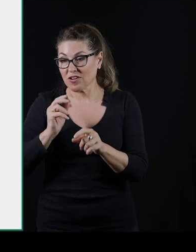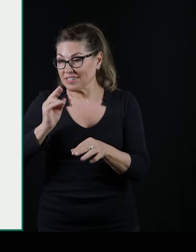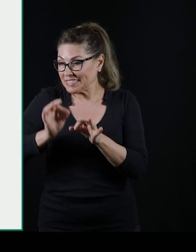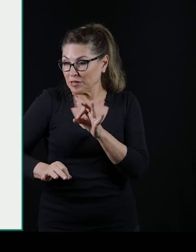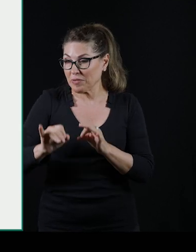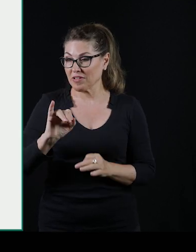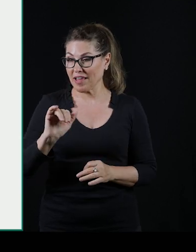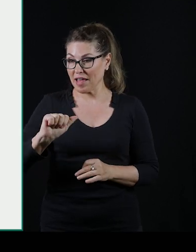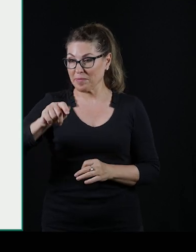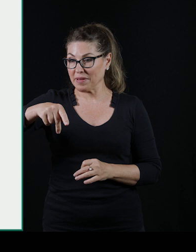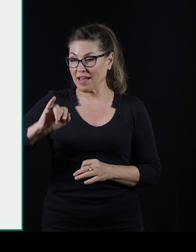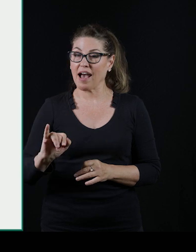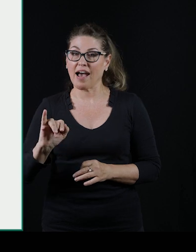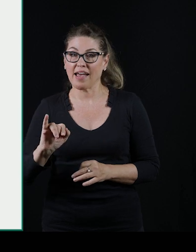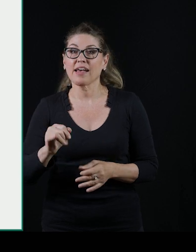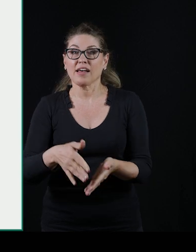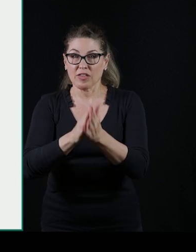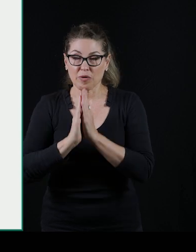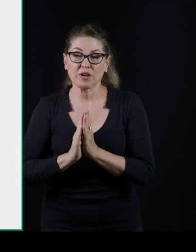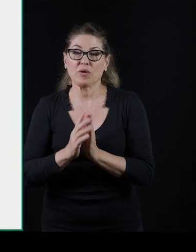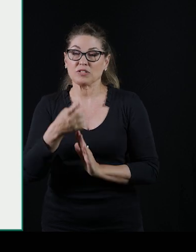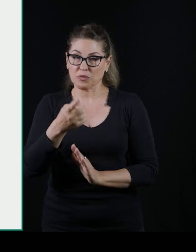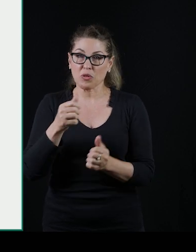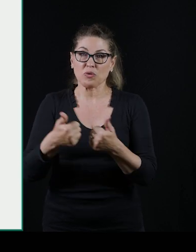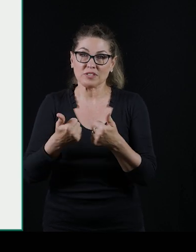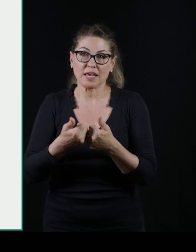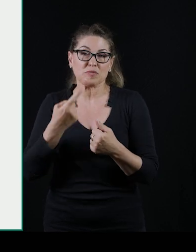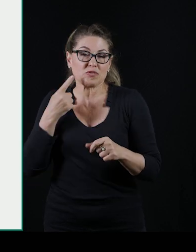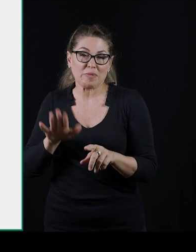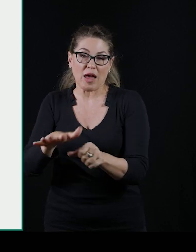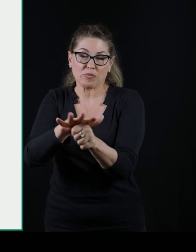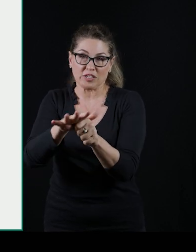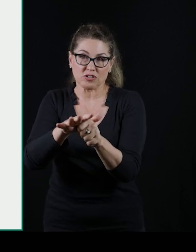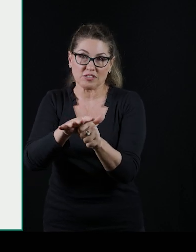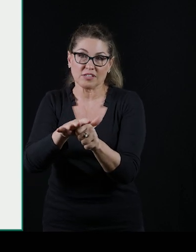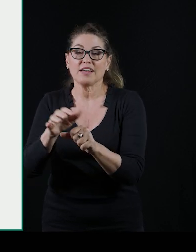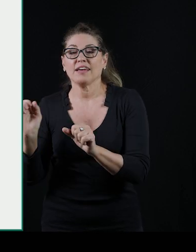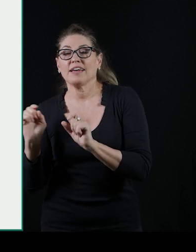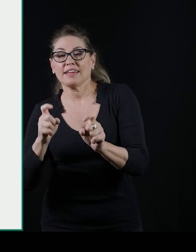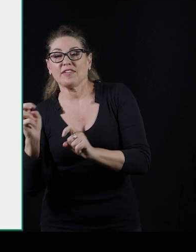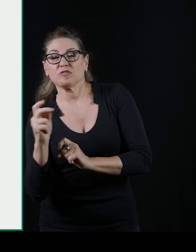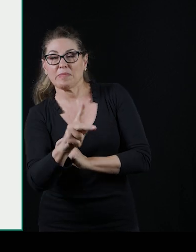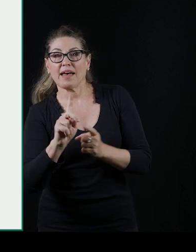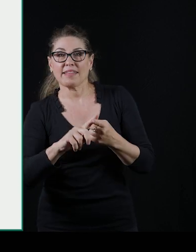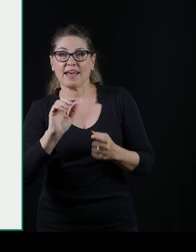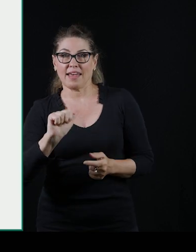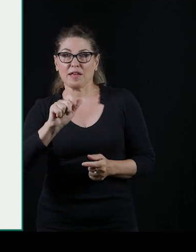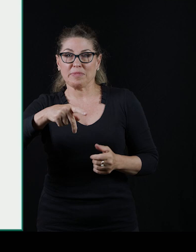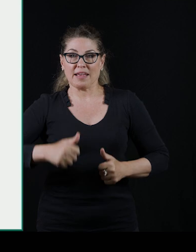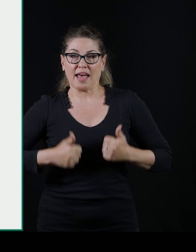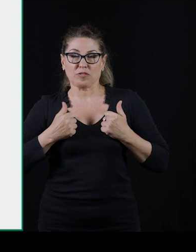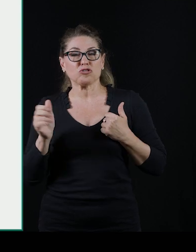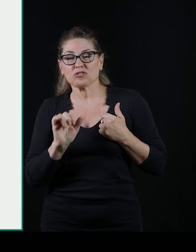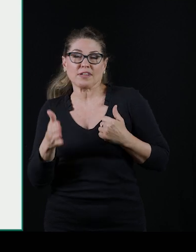in PlayFab that requests one of those standing by game servers in that player's region, returns back the IP address in port, just like before.